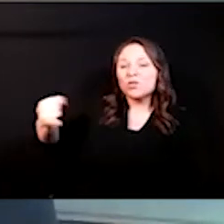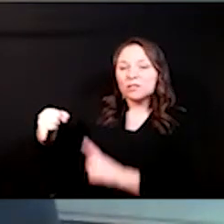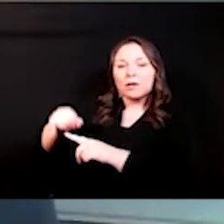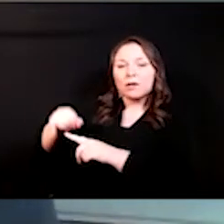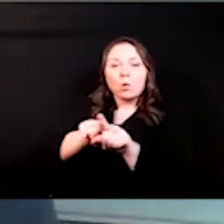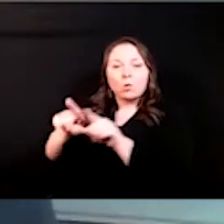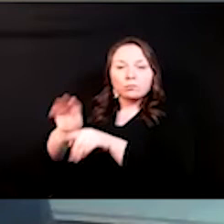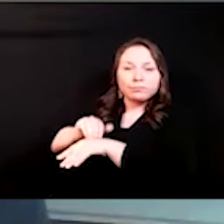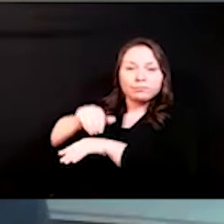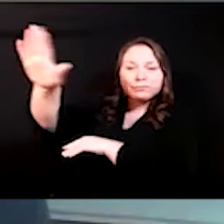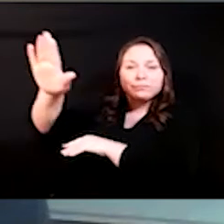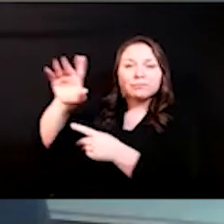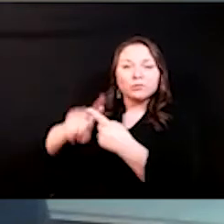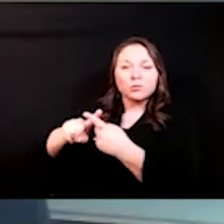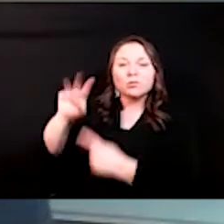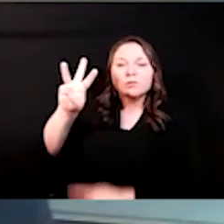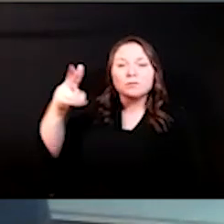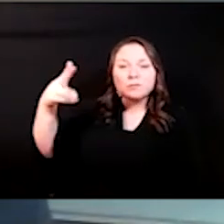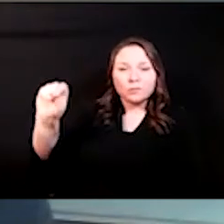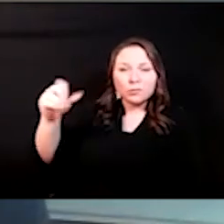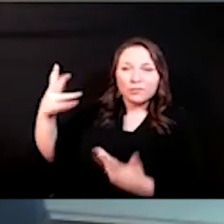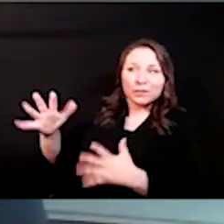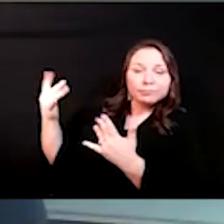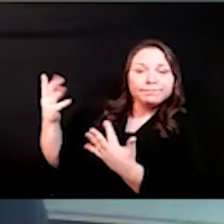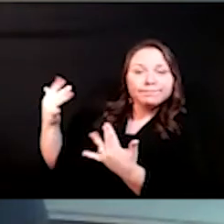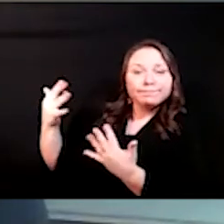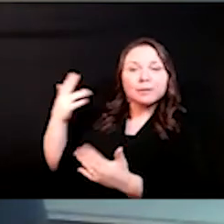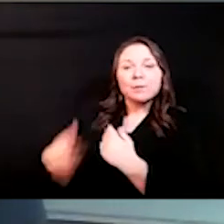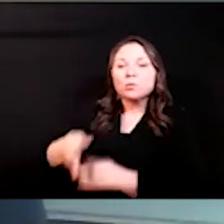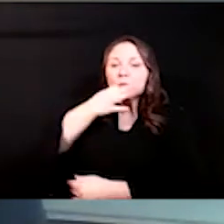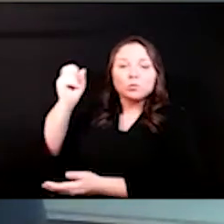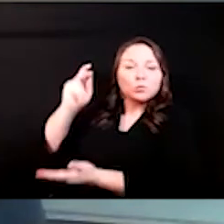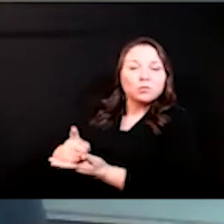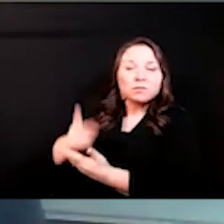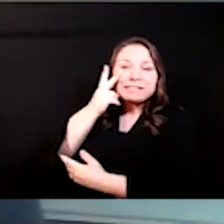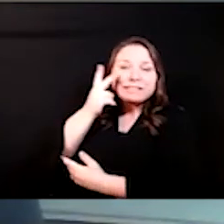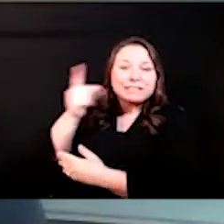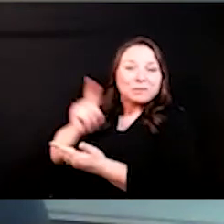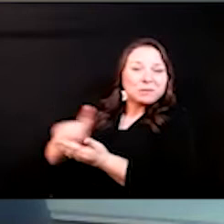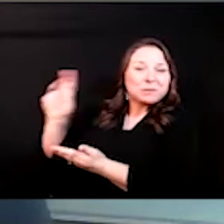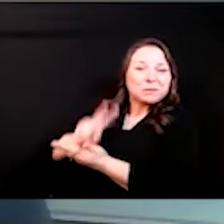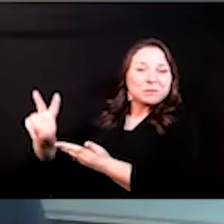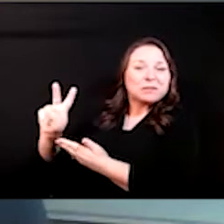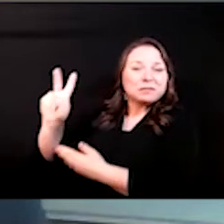VERSIONS OF THE ASTRAZENICA VACCINE. JOHNSON&JOHNSON SUBMITTED THEIR TRIAL RESULTS TO THE WHO. WE MAY SEE THAT